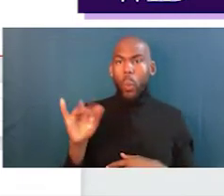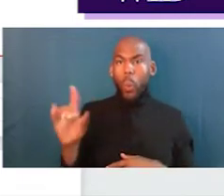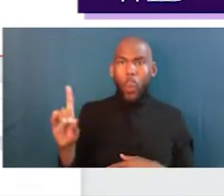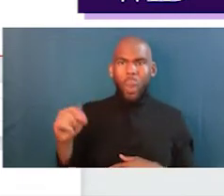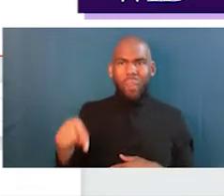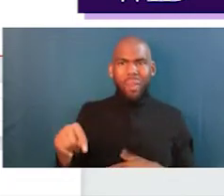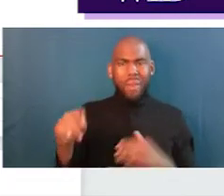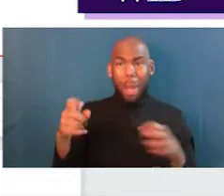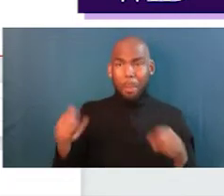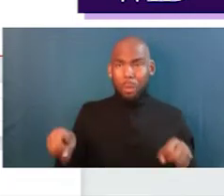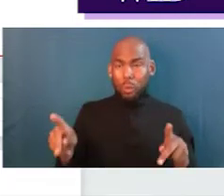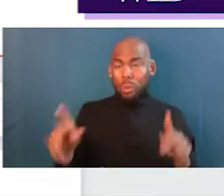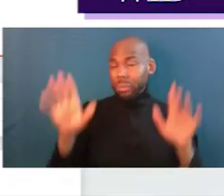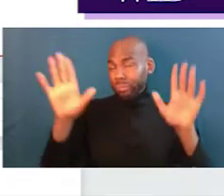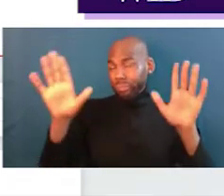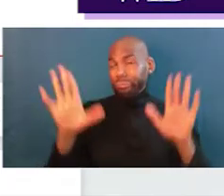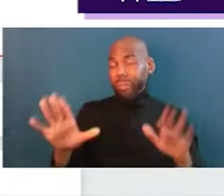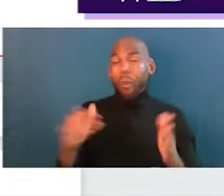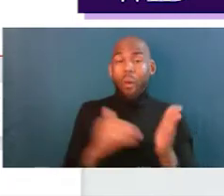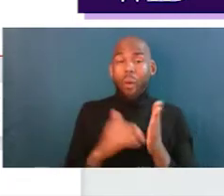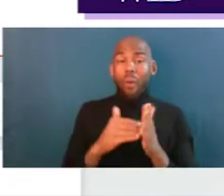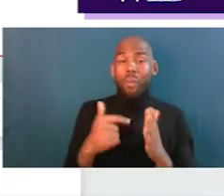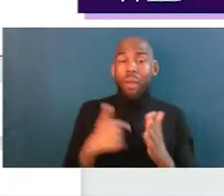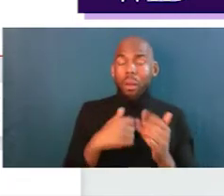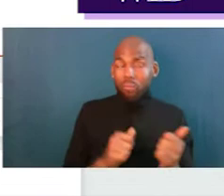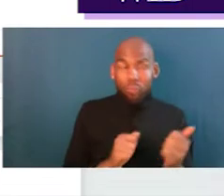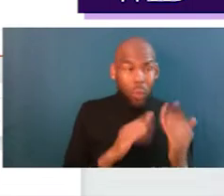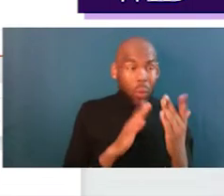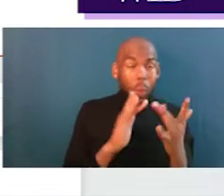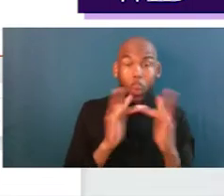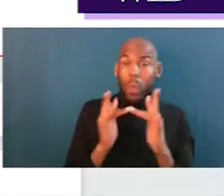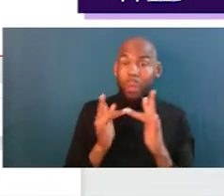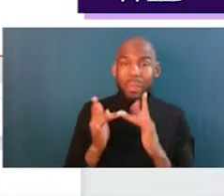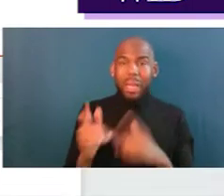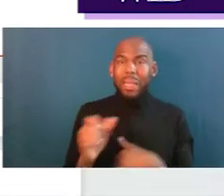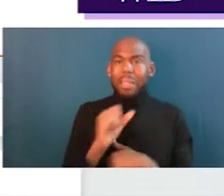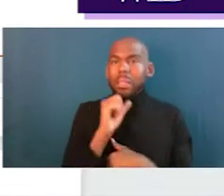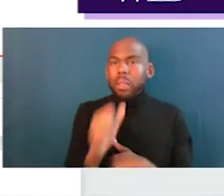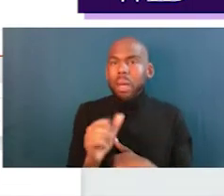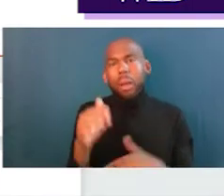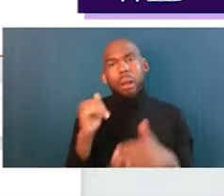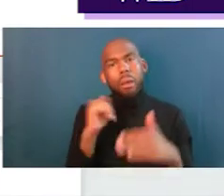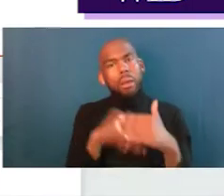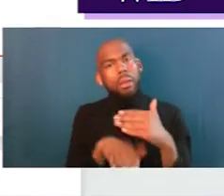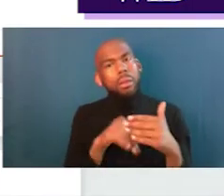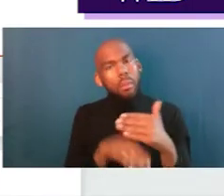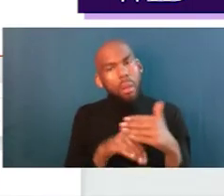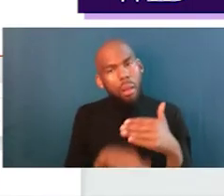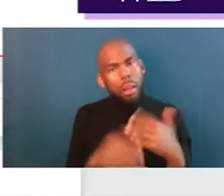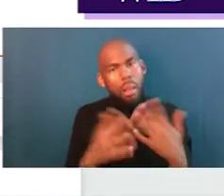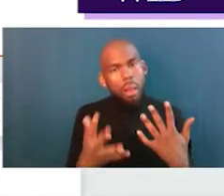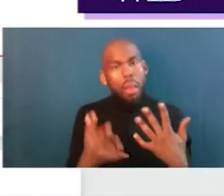opportunity because often I encounter websites that are not accessible, and that often can